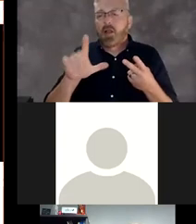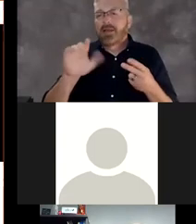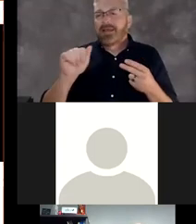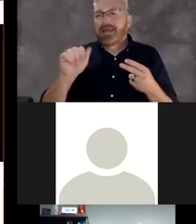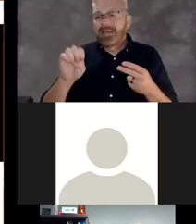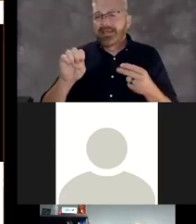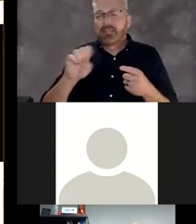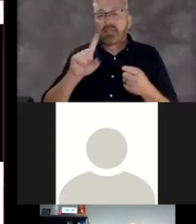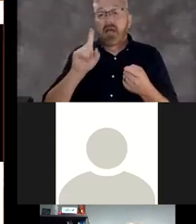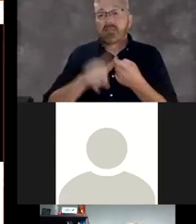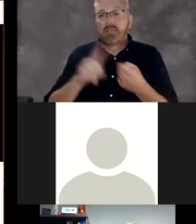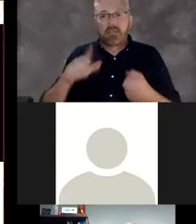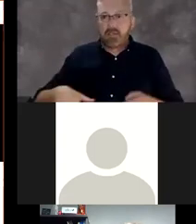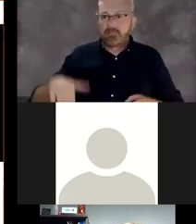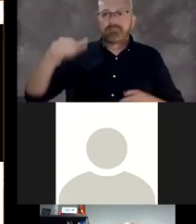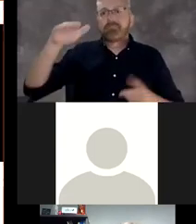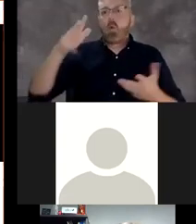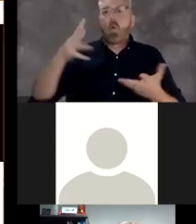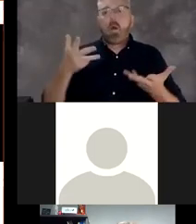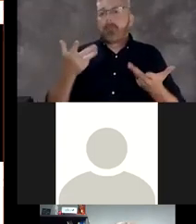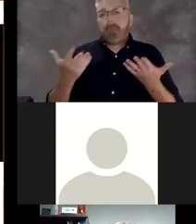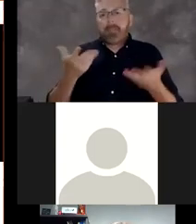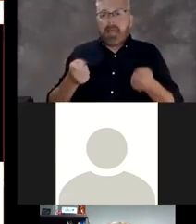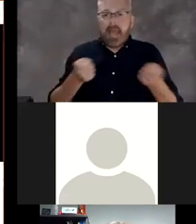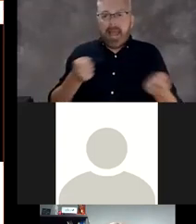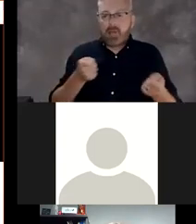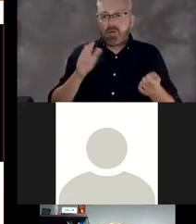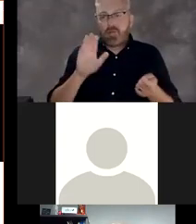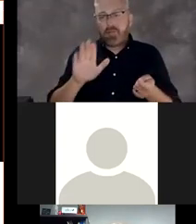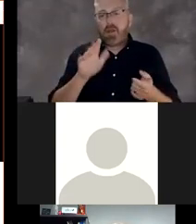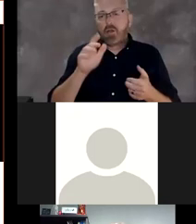HAVE DEALT WITH SOME OF THE TRAUMA THAT COMES ALONG WITH THE